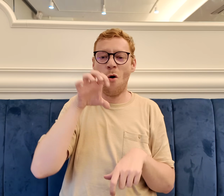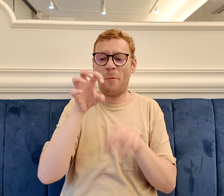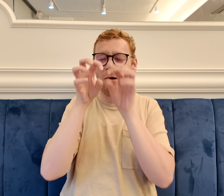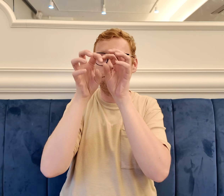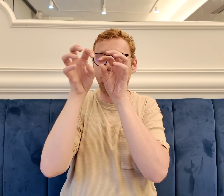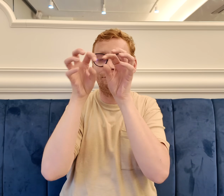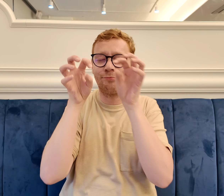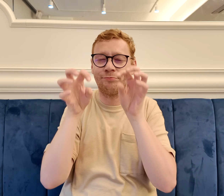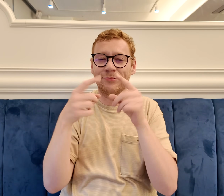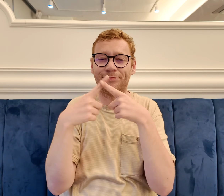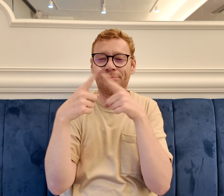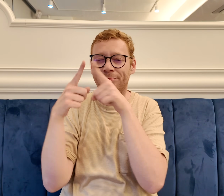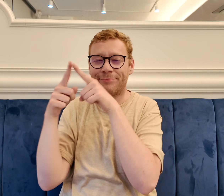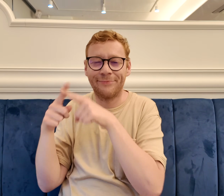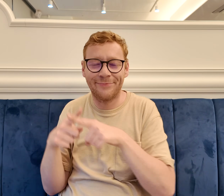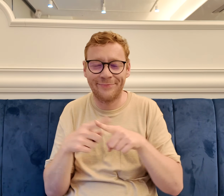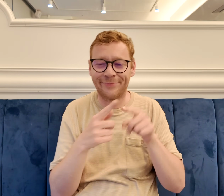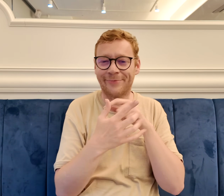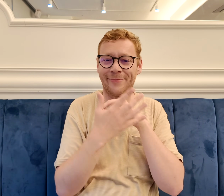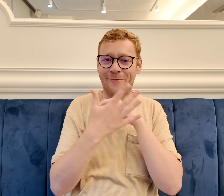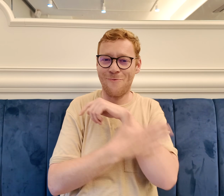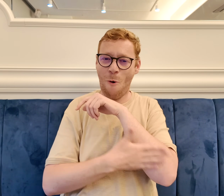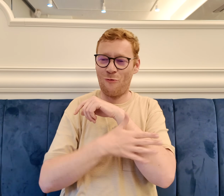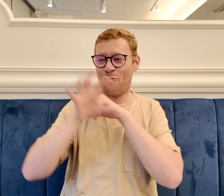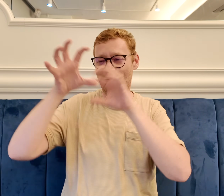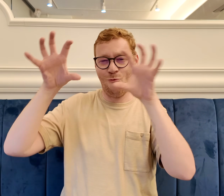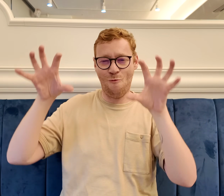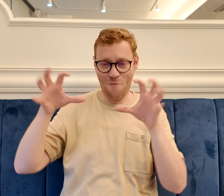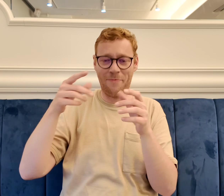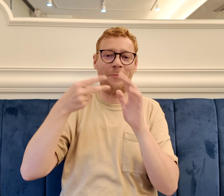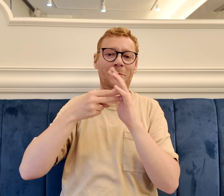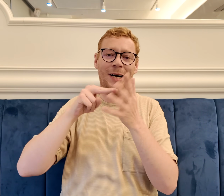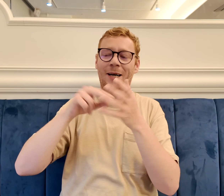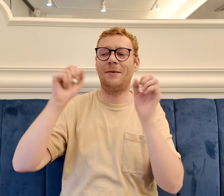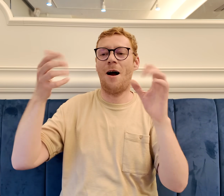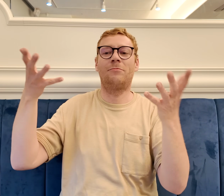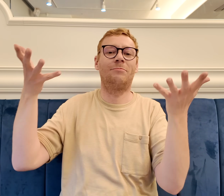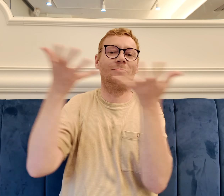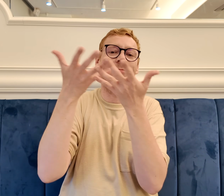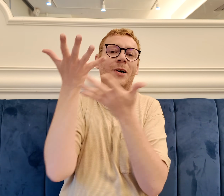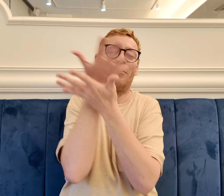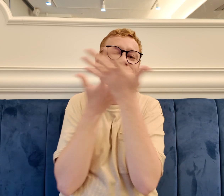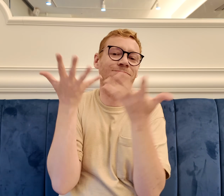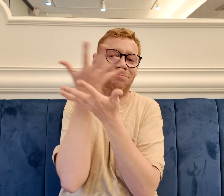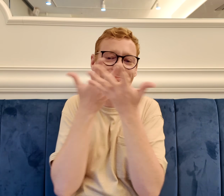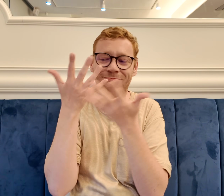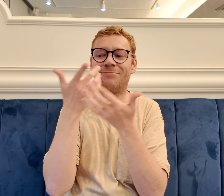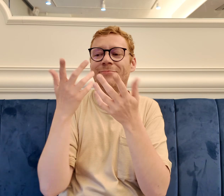in Europe, the countries are close together and each has its own sign language. Naturally, this led to a lot of interaction.